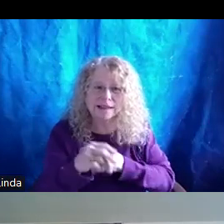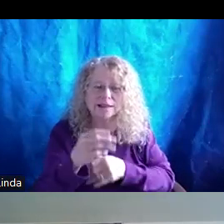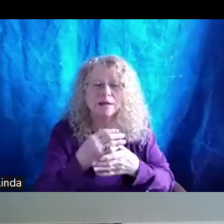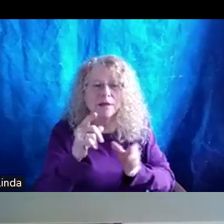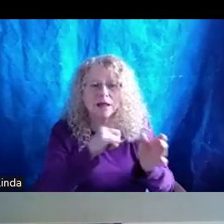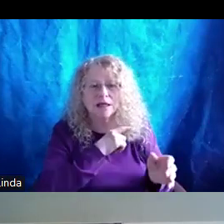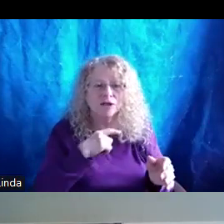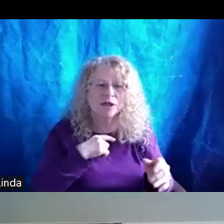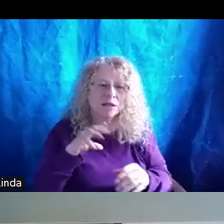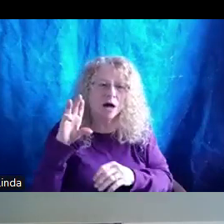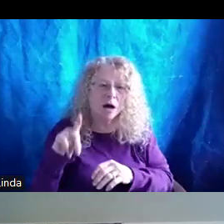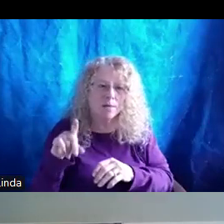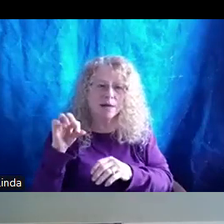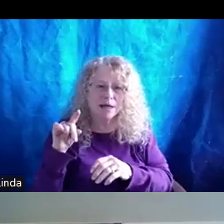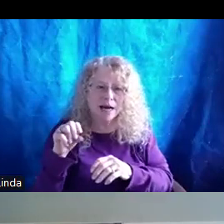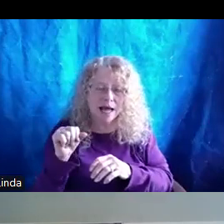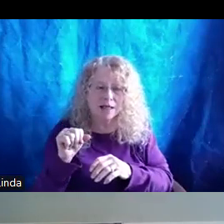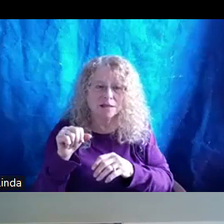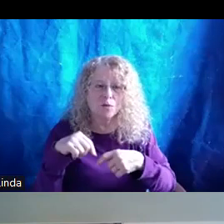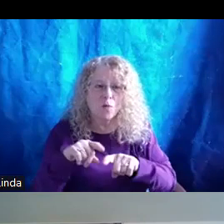AS IT MOVES THROUGH.